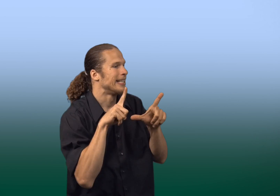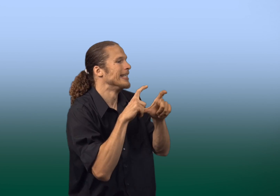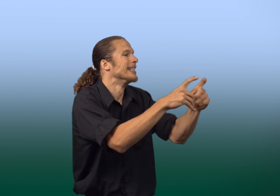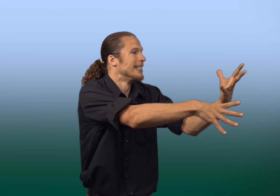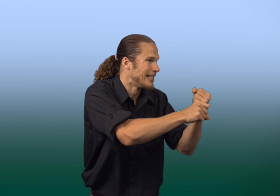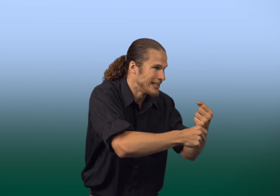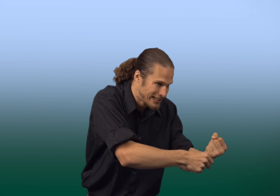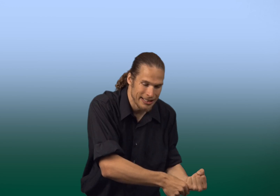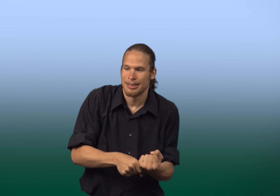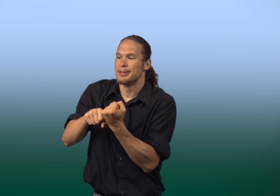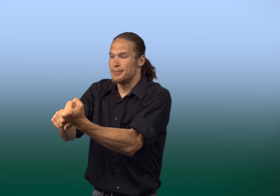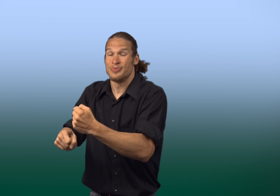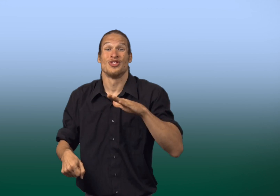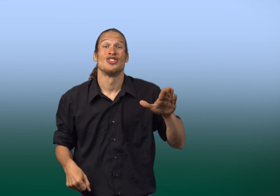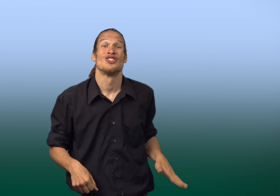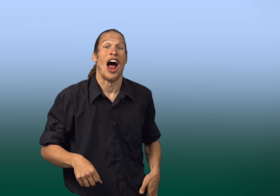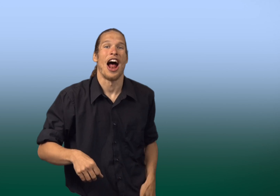So the boy ran off and grabbed a baseball bat.